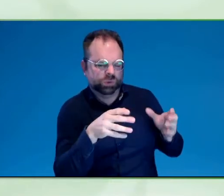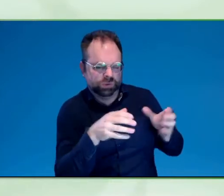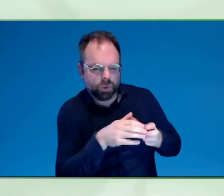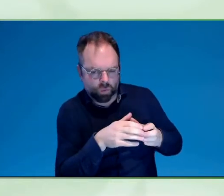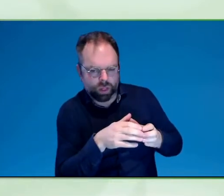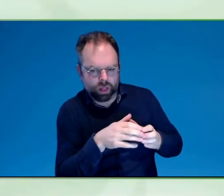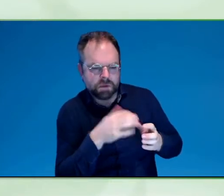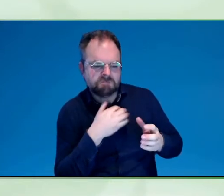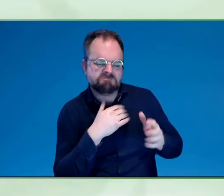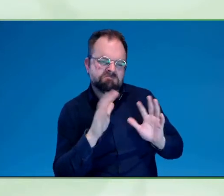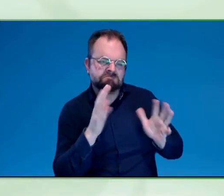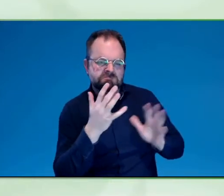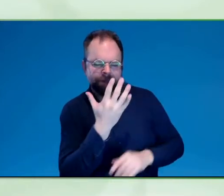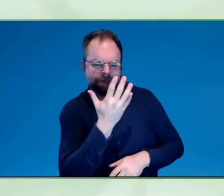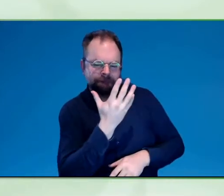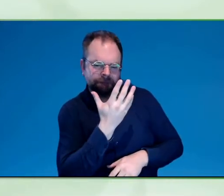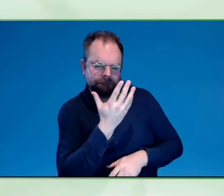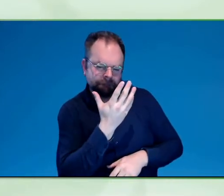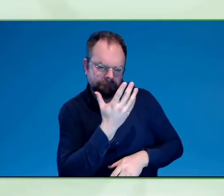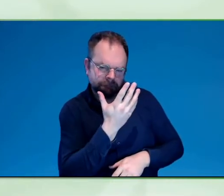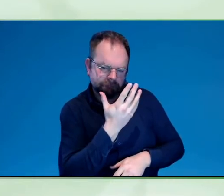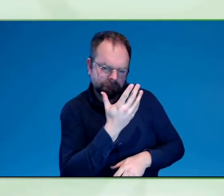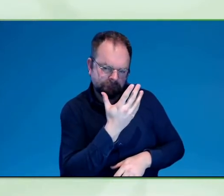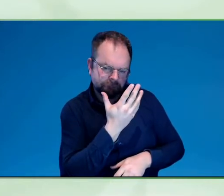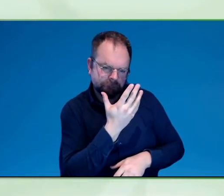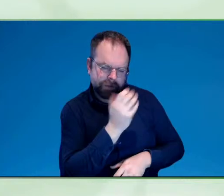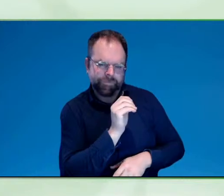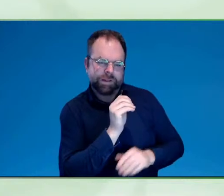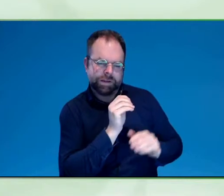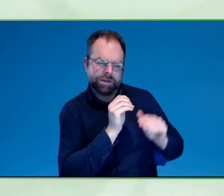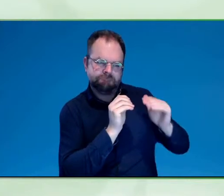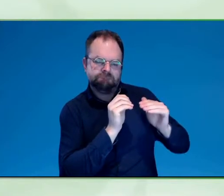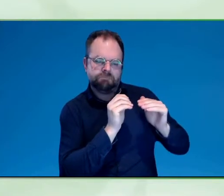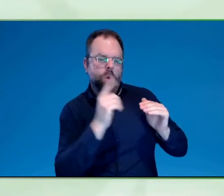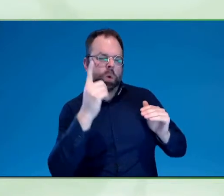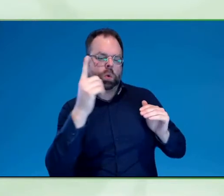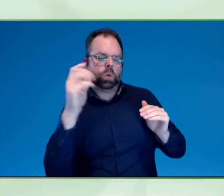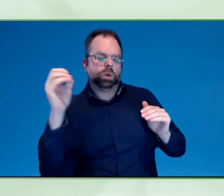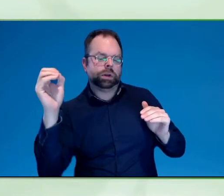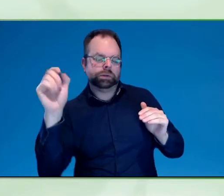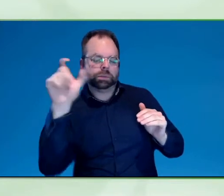time zones and really make it as inclusive as possible and we hope as I mentioned to